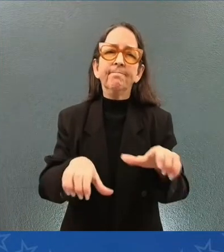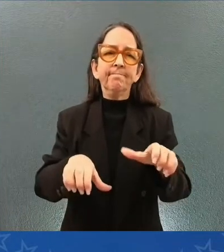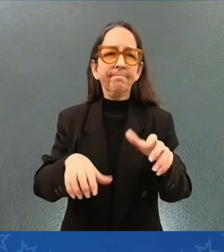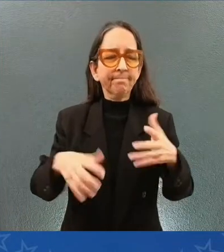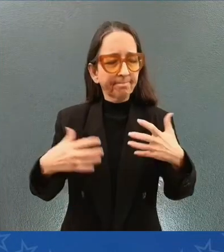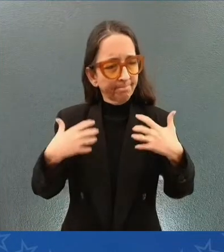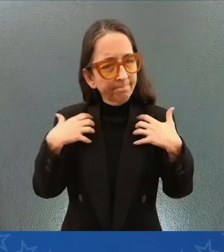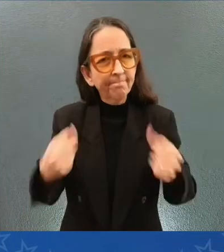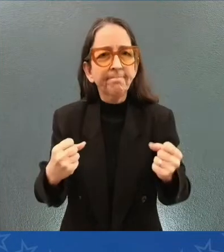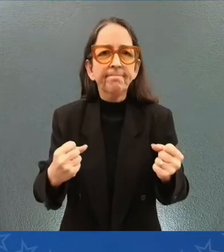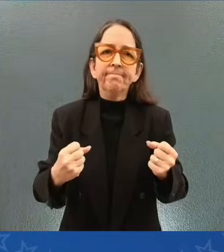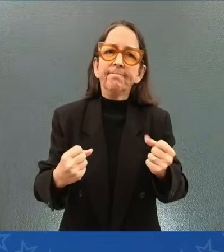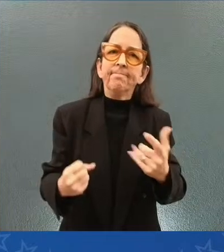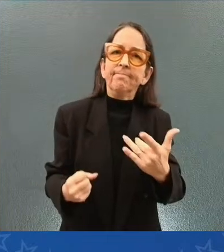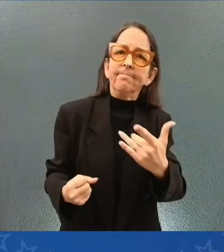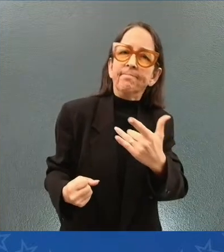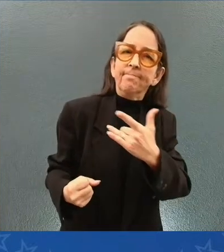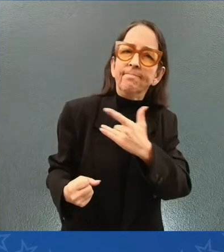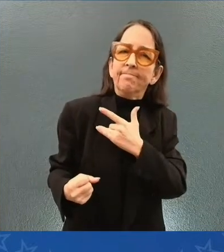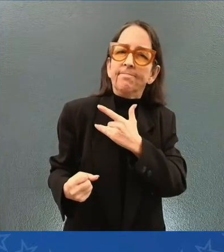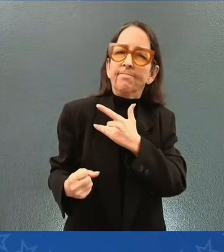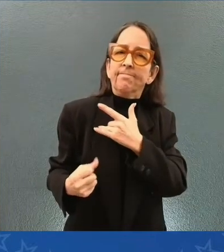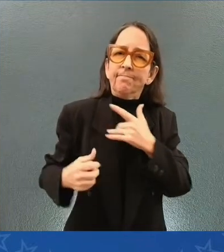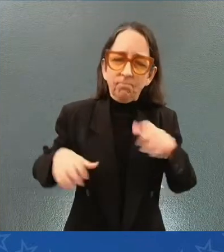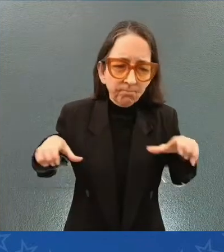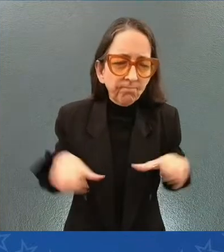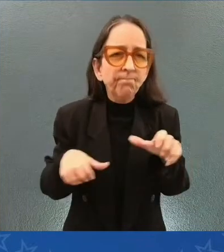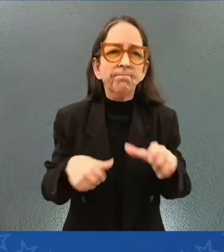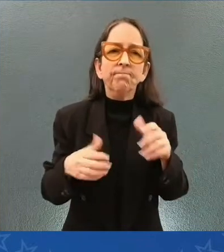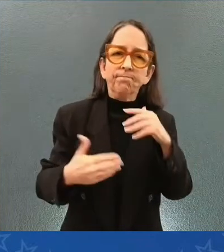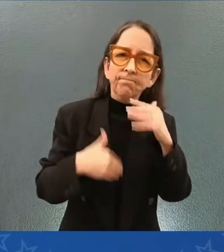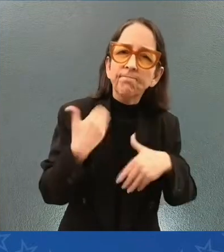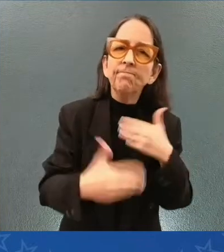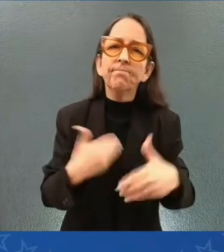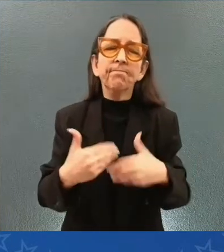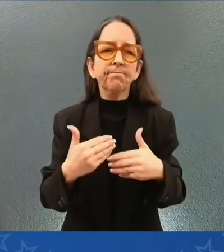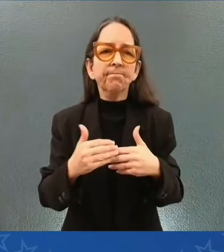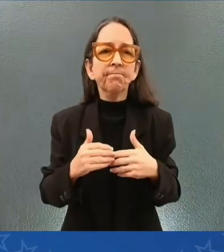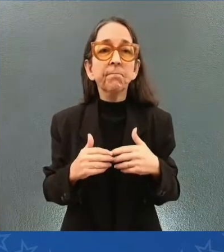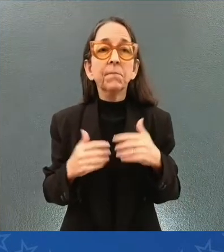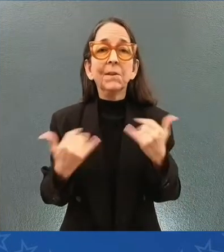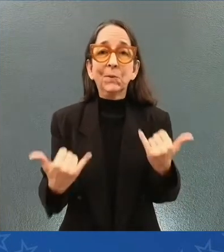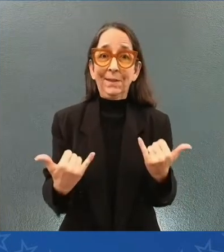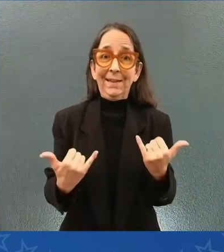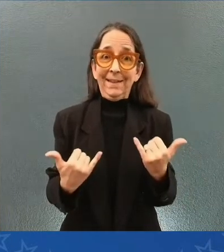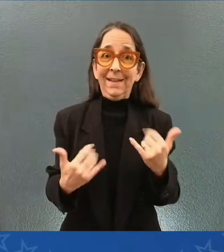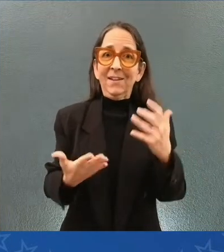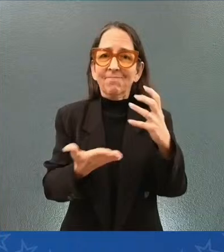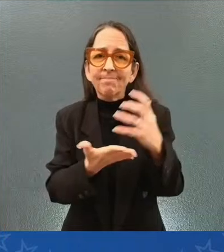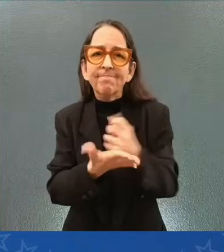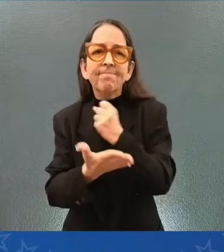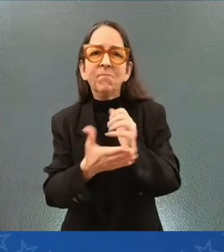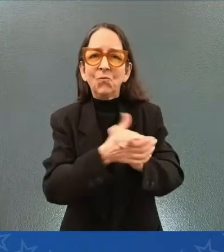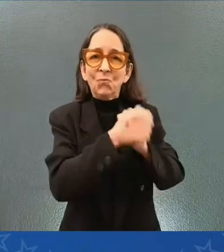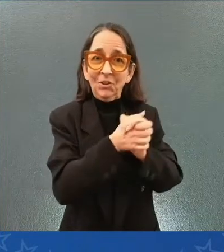So today I want to congratulate you on all you've accomplished. I'm grateful for the work